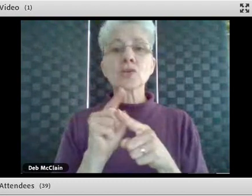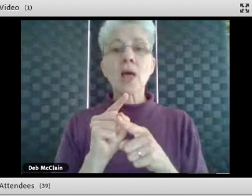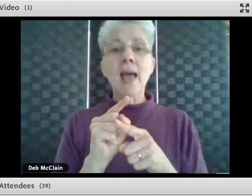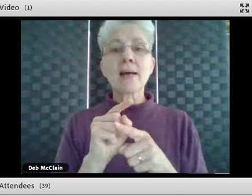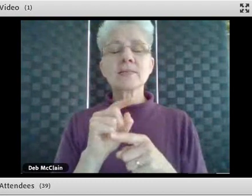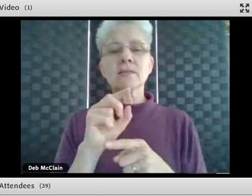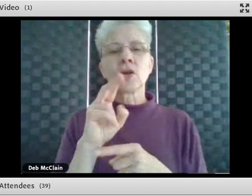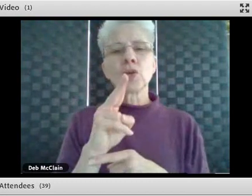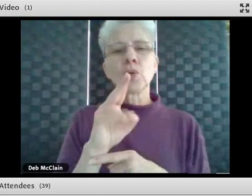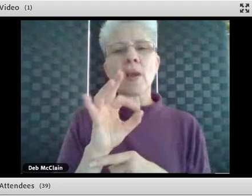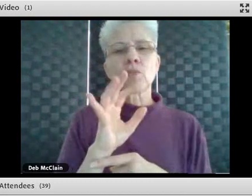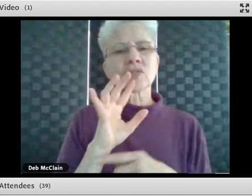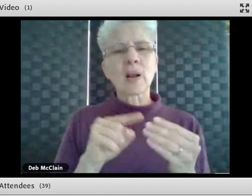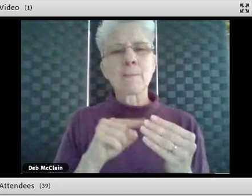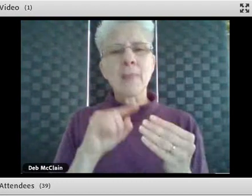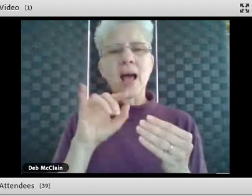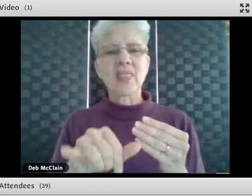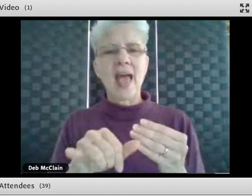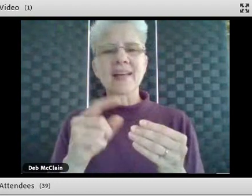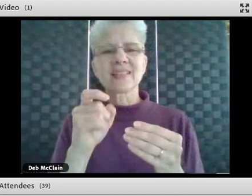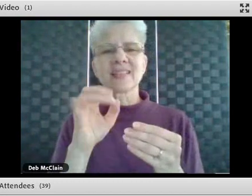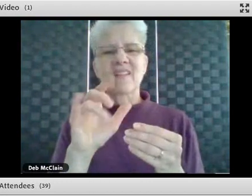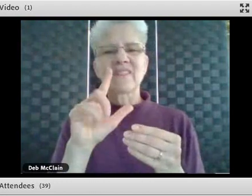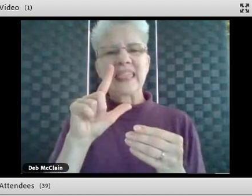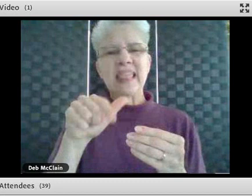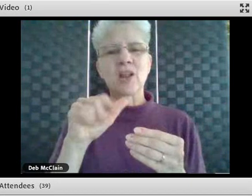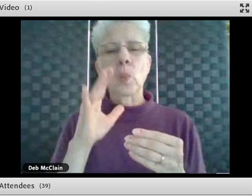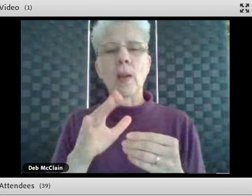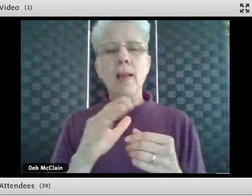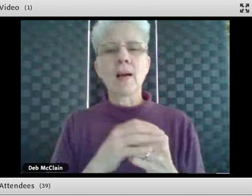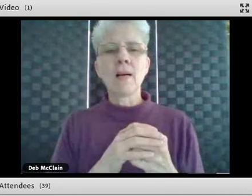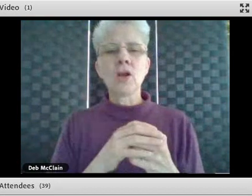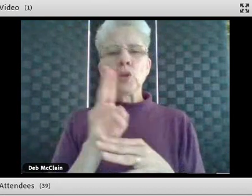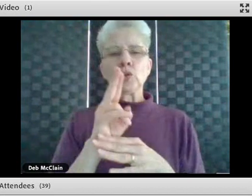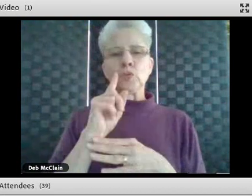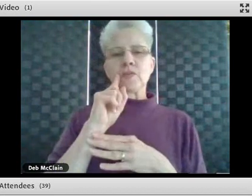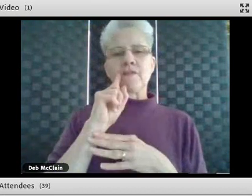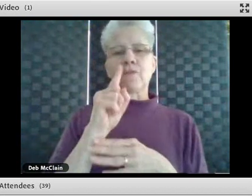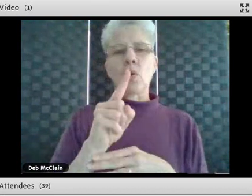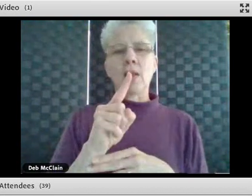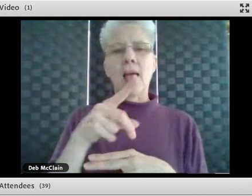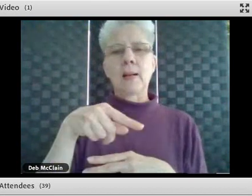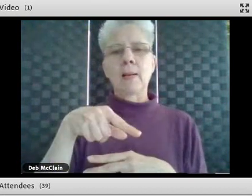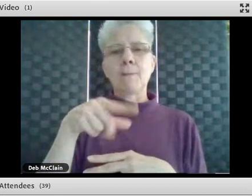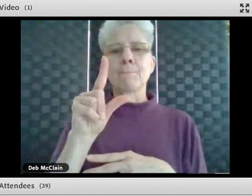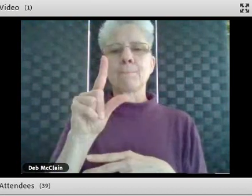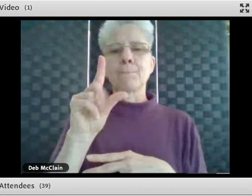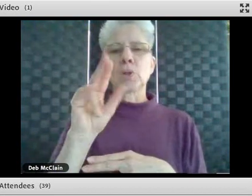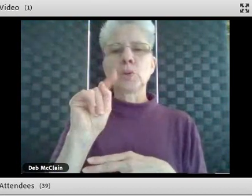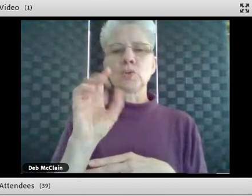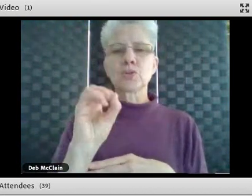We'll talk more about this stuff a little bit later on. Used for Pluto, planet. So, now, as we know,